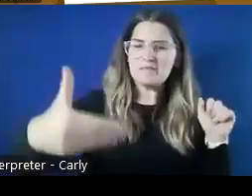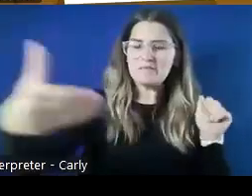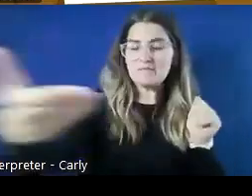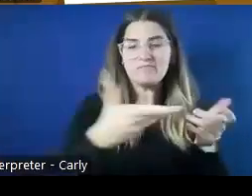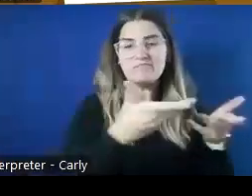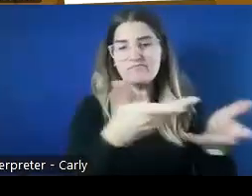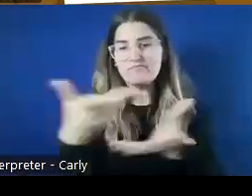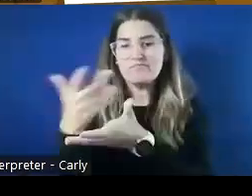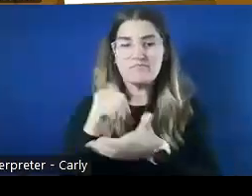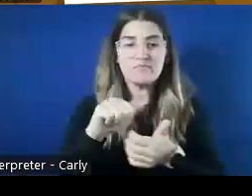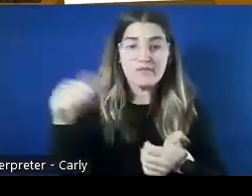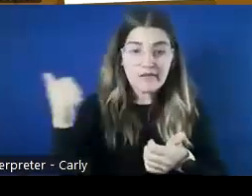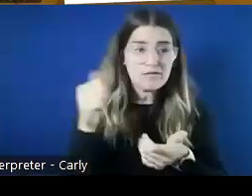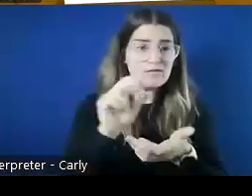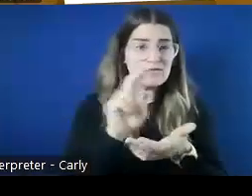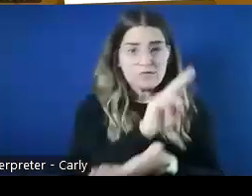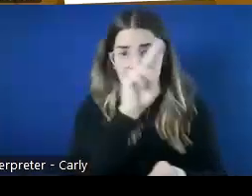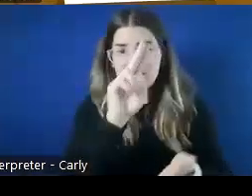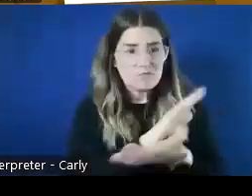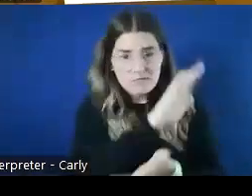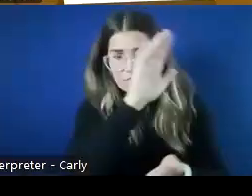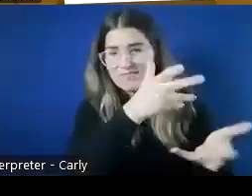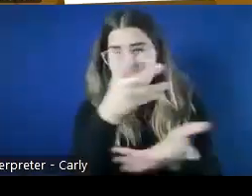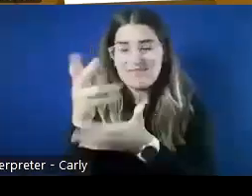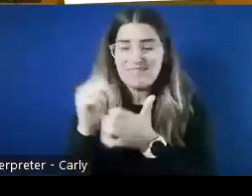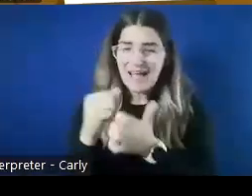talk about well how did you raise money and how did you do this and how did you make it real and